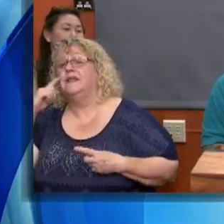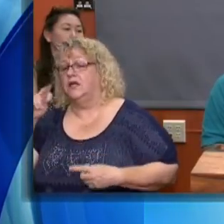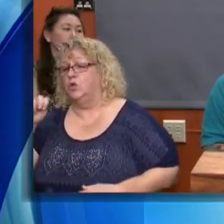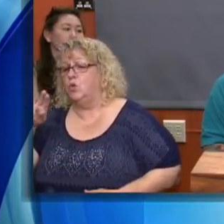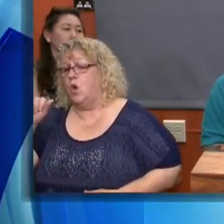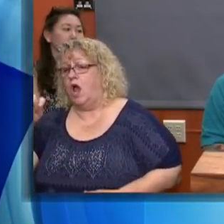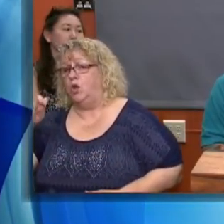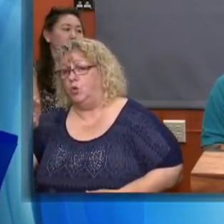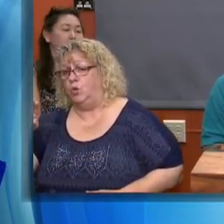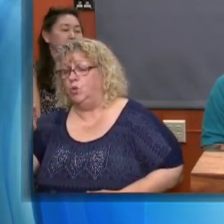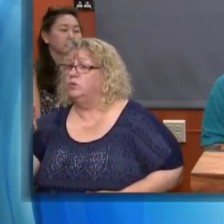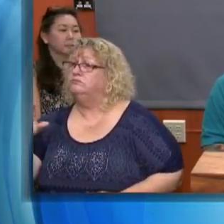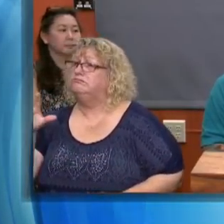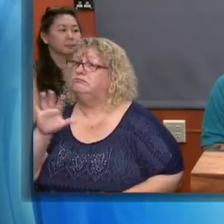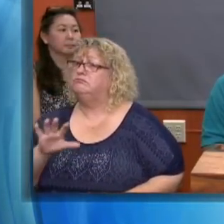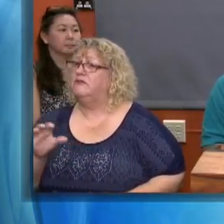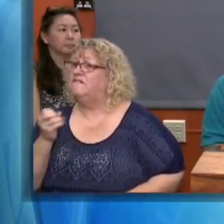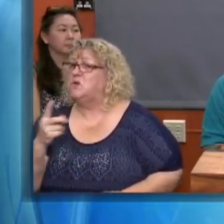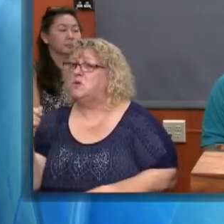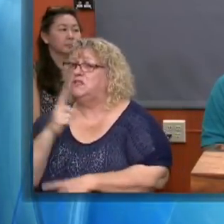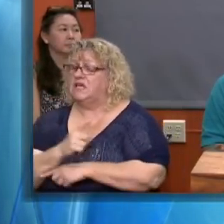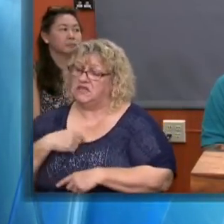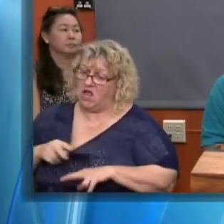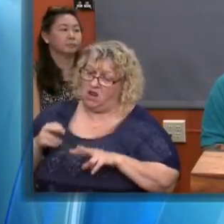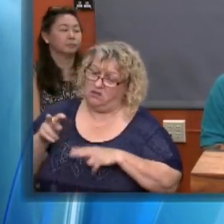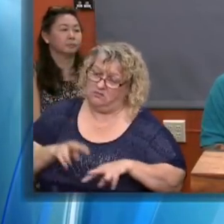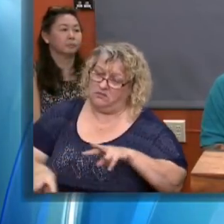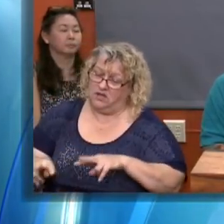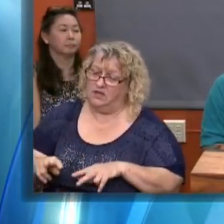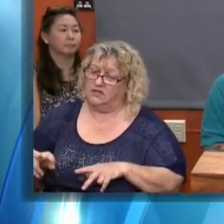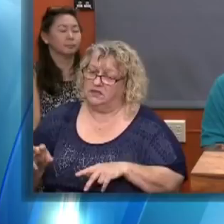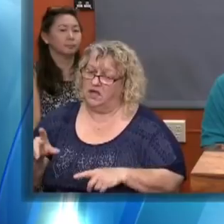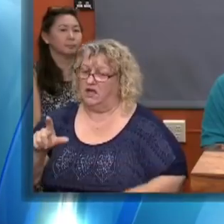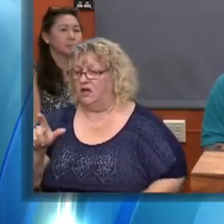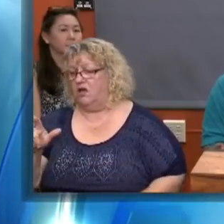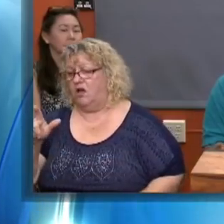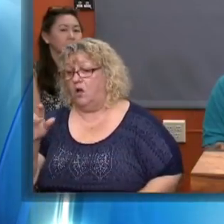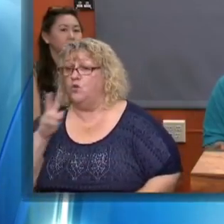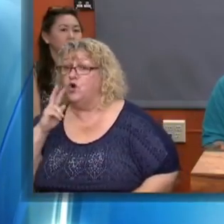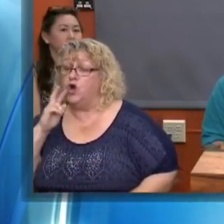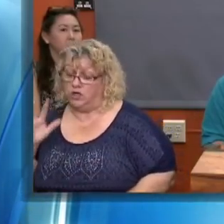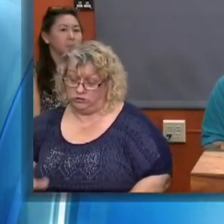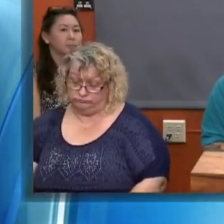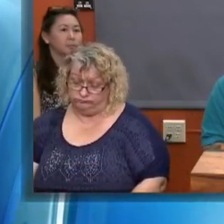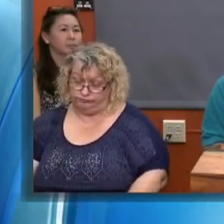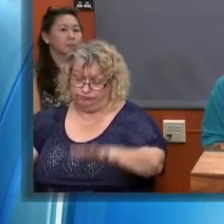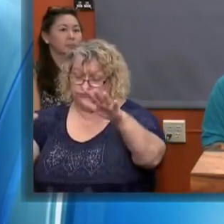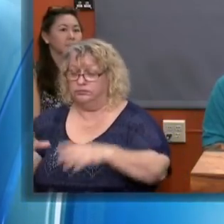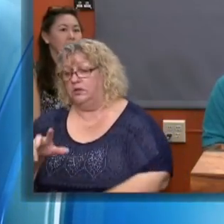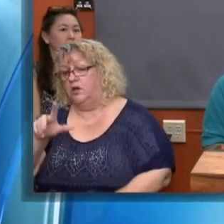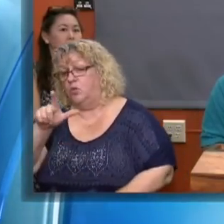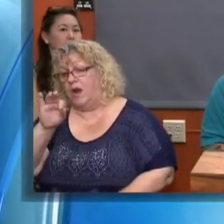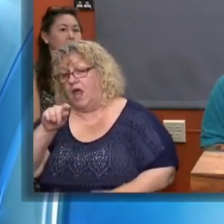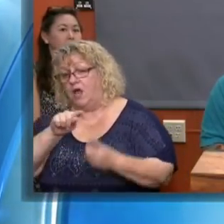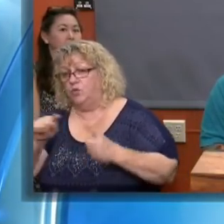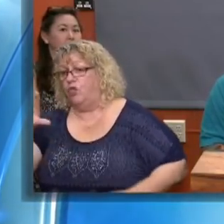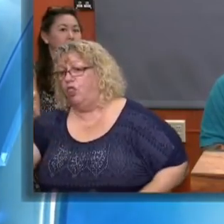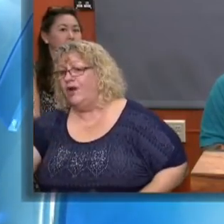MANAOLU. THAT'S MANAOLU. NUUANU, I BELIEVE, IT'S BEEN A